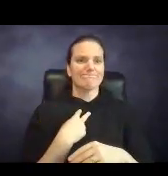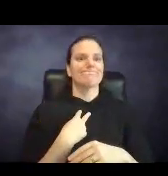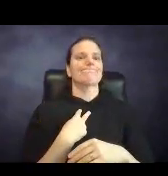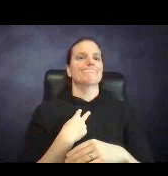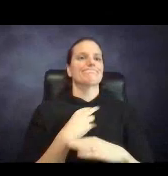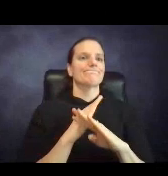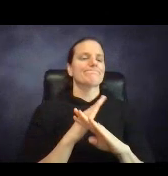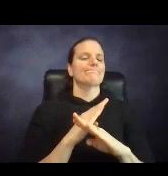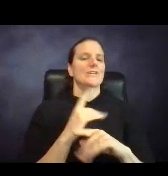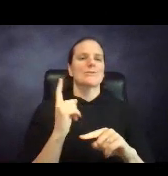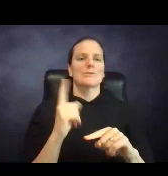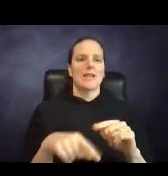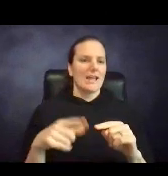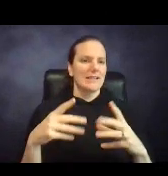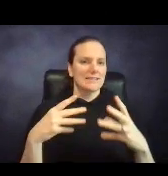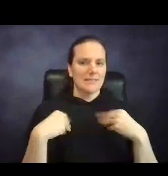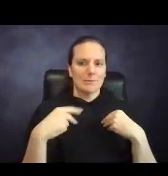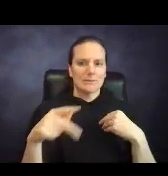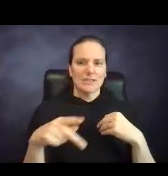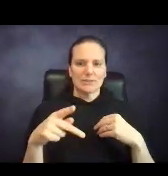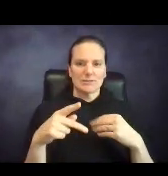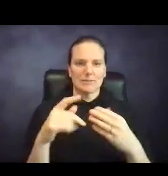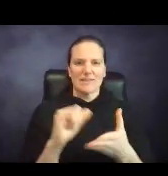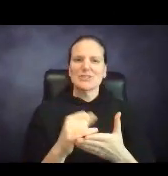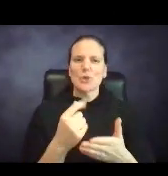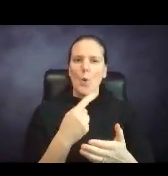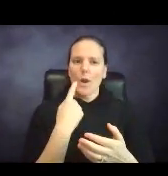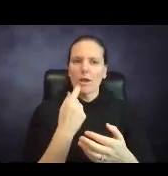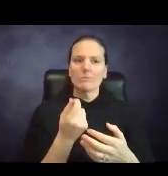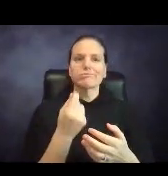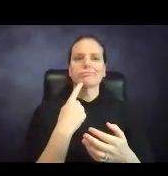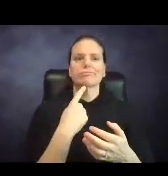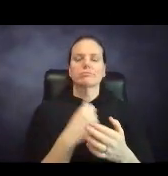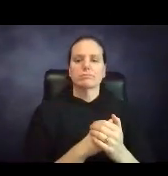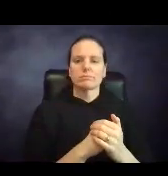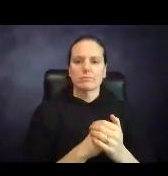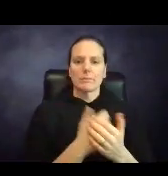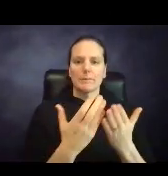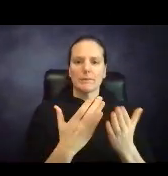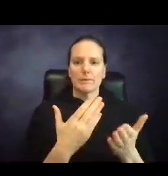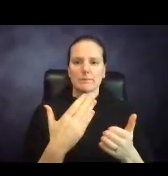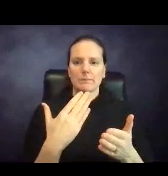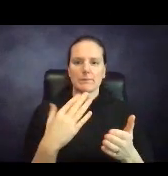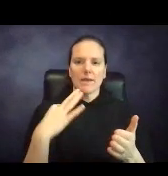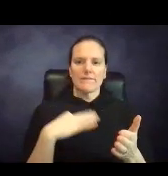able to tolerate progesterone very well again 'cause it's an oral medication, you would probably benefit from transdermal.